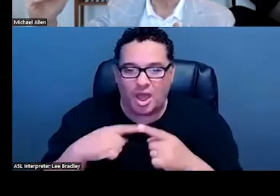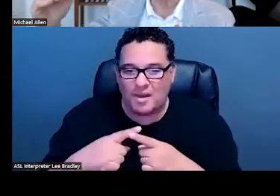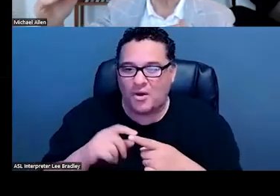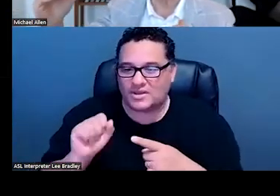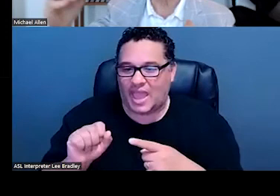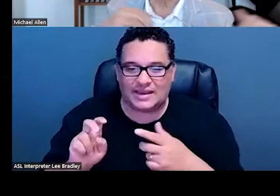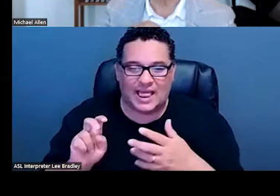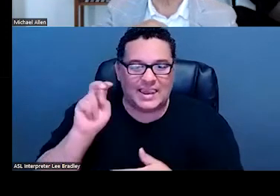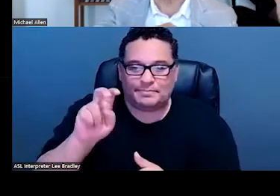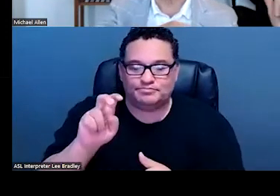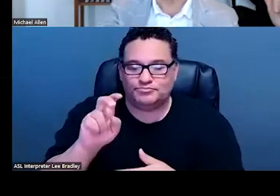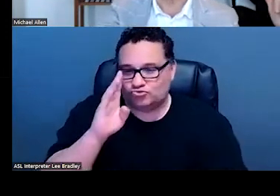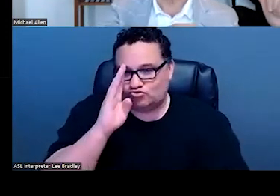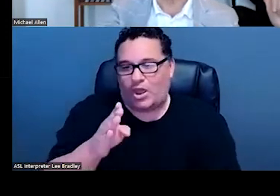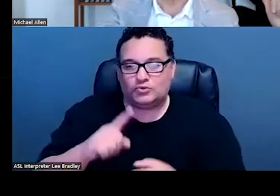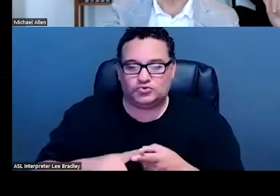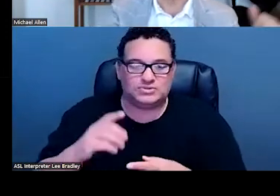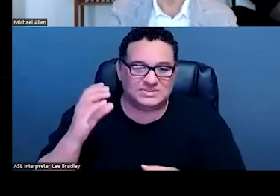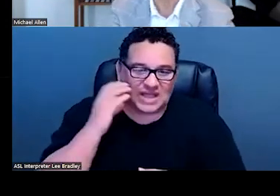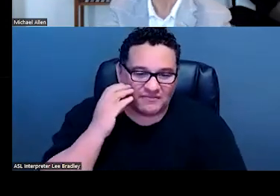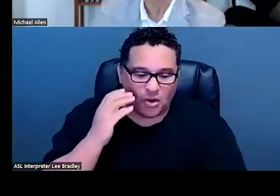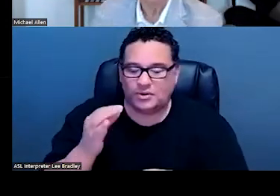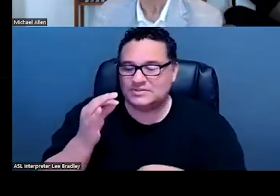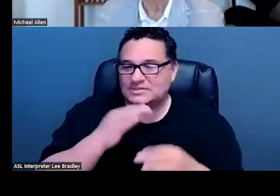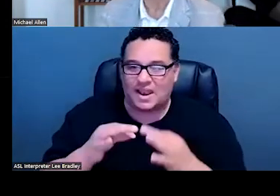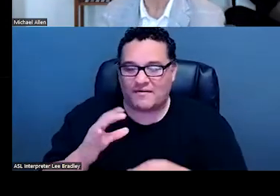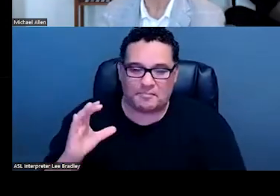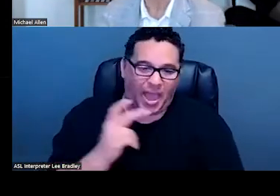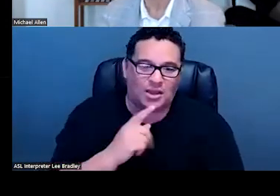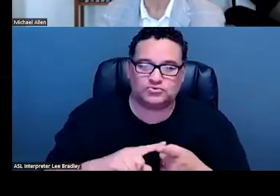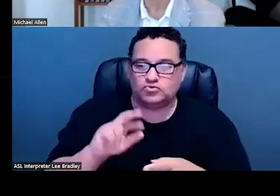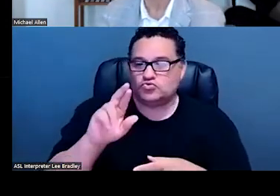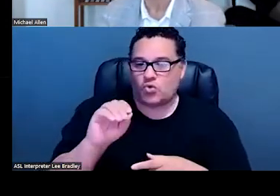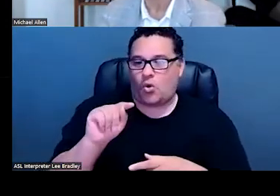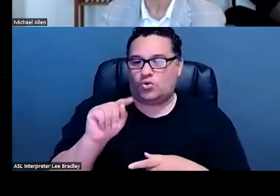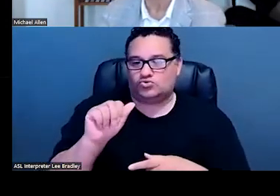OF HAVING TO GO BACK TO THE ROTARY DIAL. >> MICHAEL, YOU AND I HAD THE CONVERSATION,